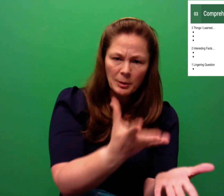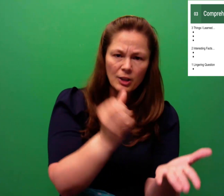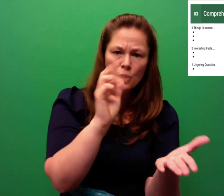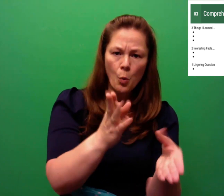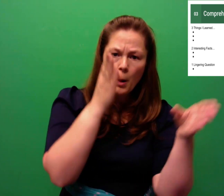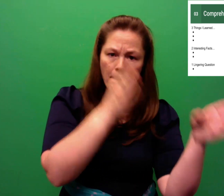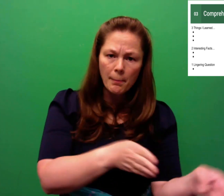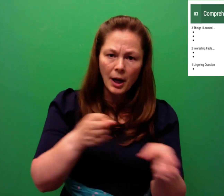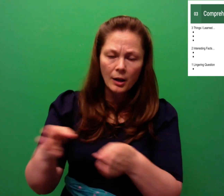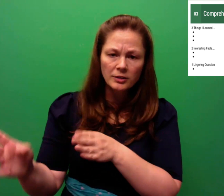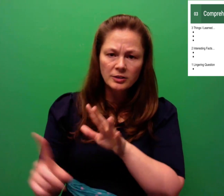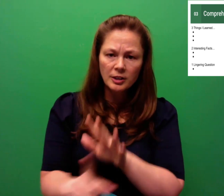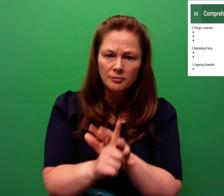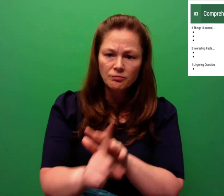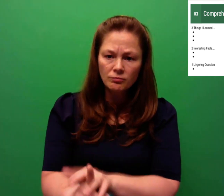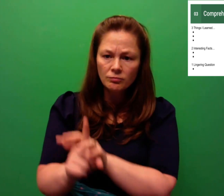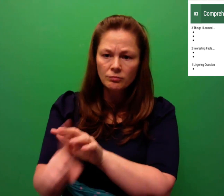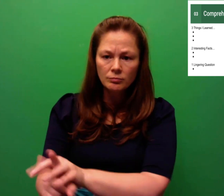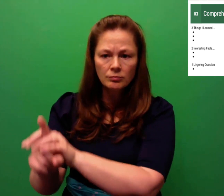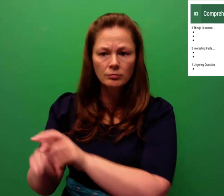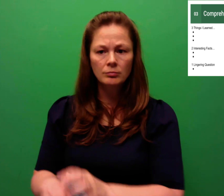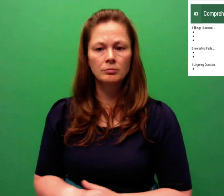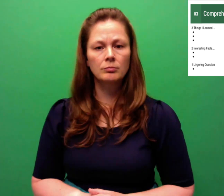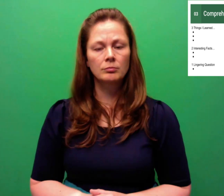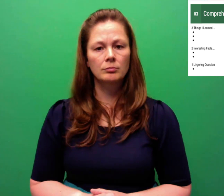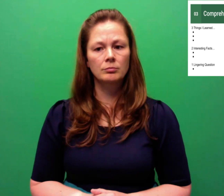connections to other learning.